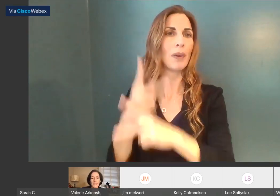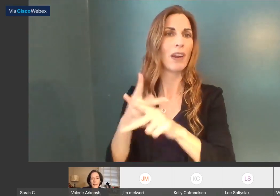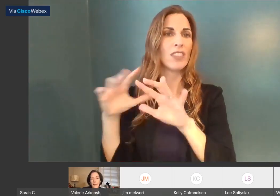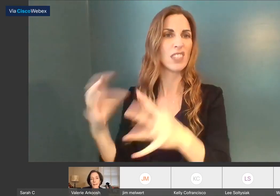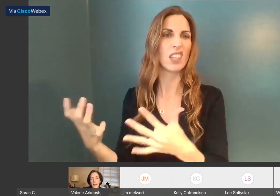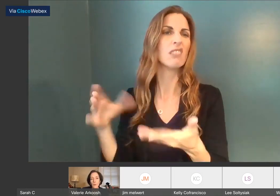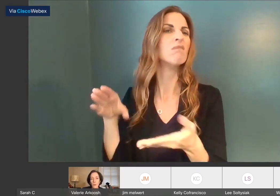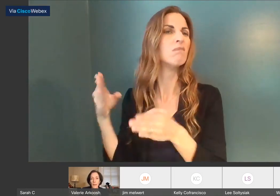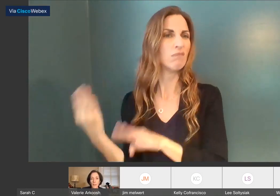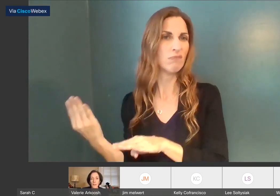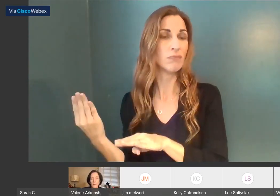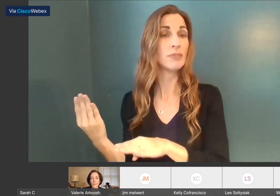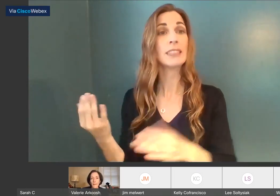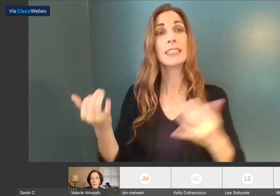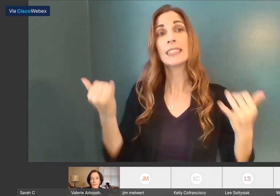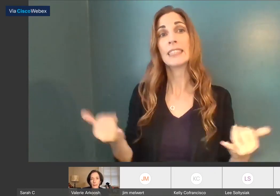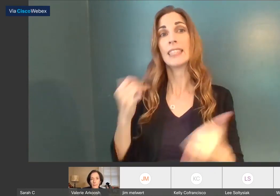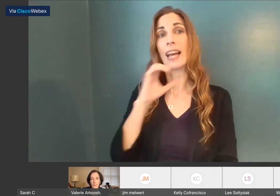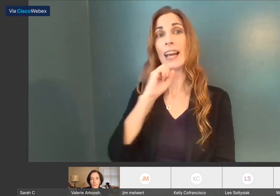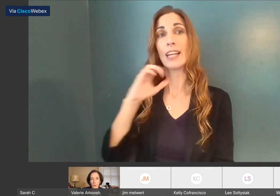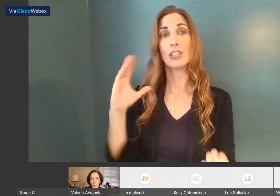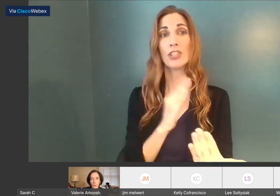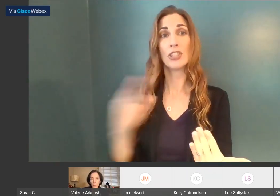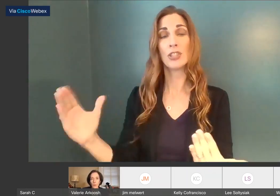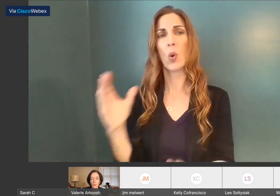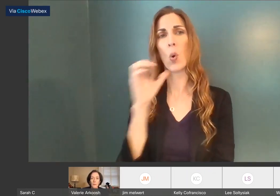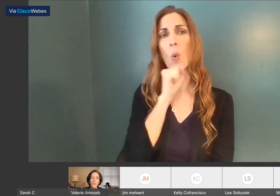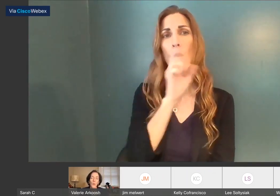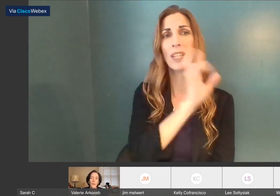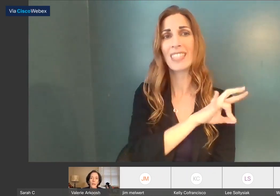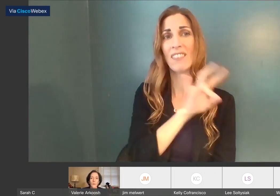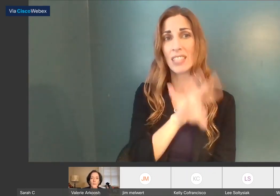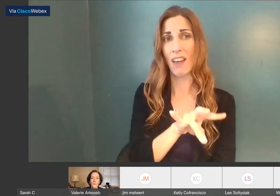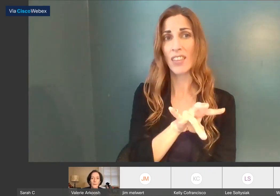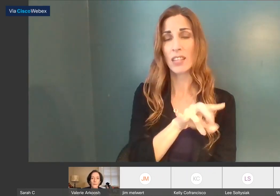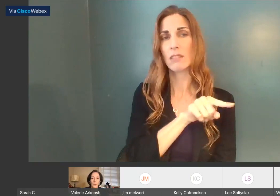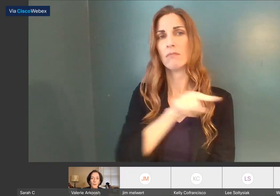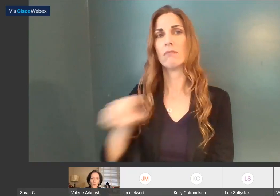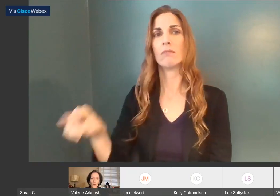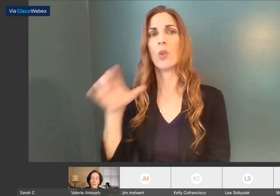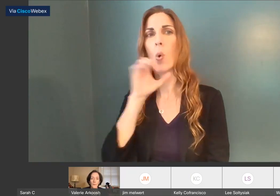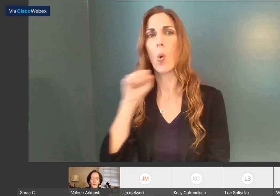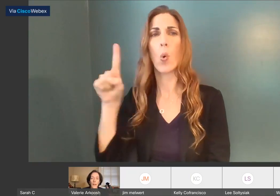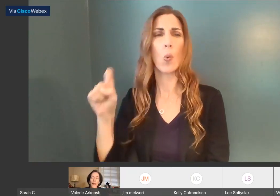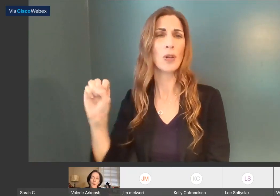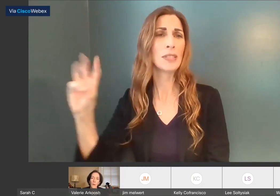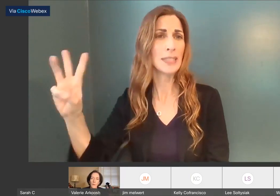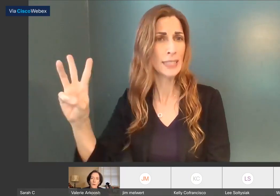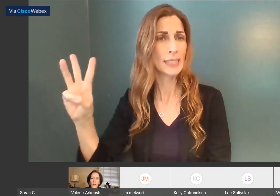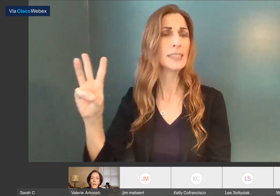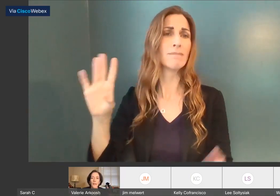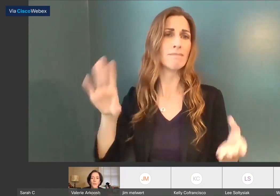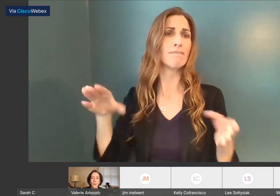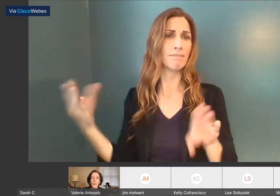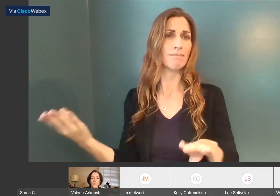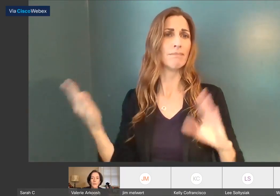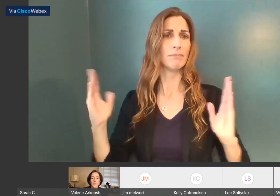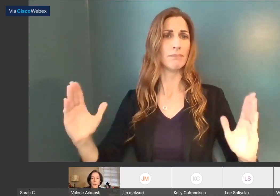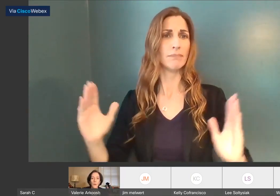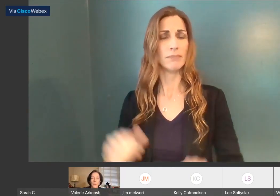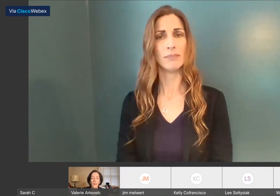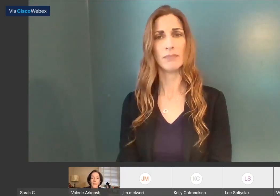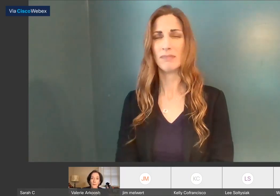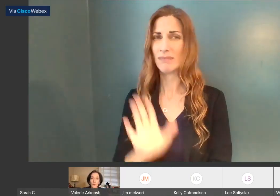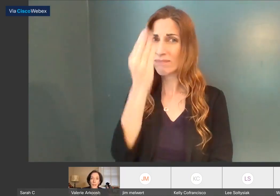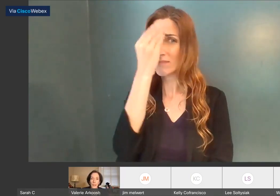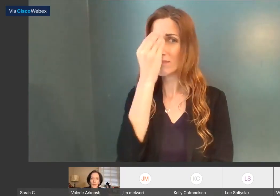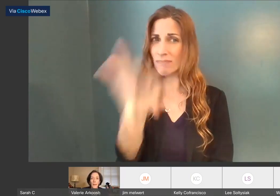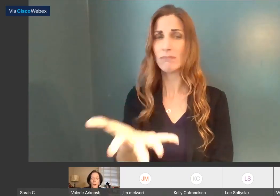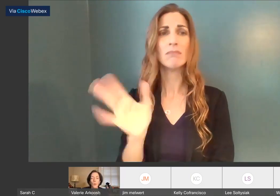Today's age range is 77 years old to 106 years old. However, I do want to note that yesterday